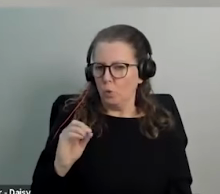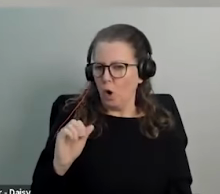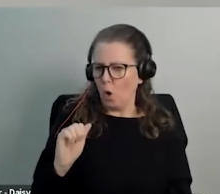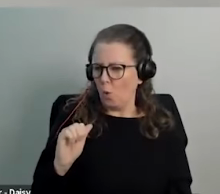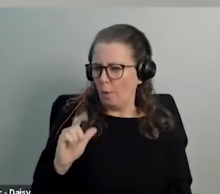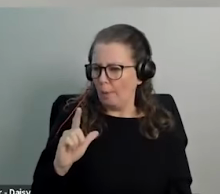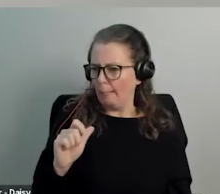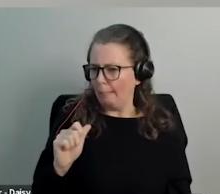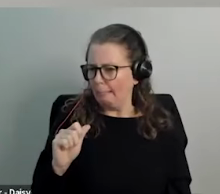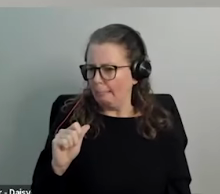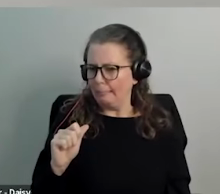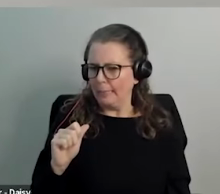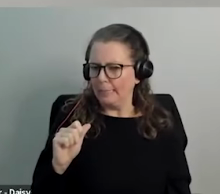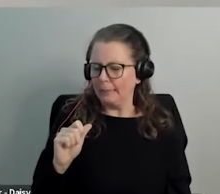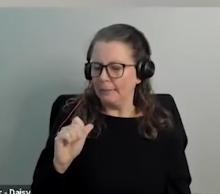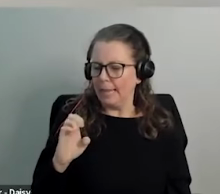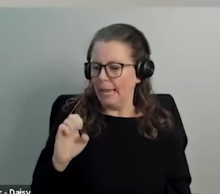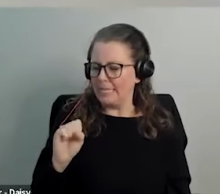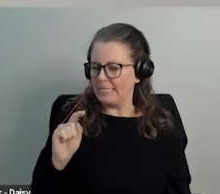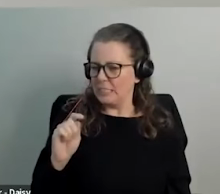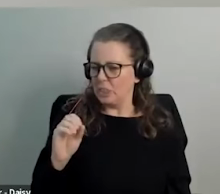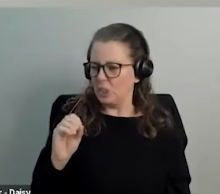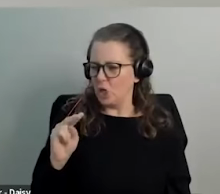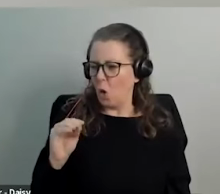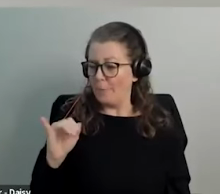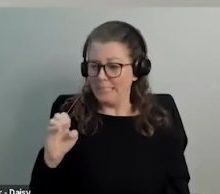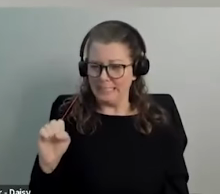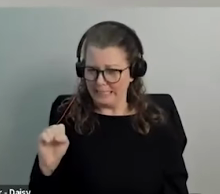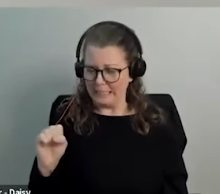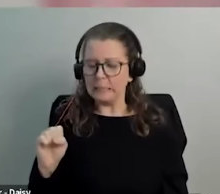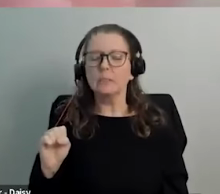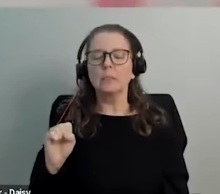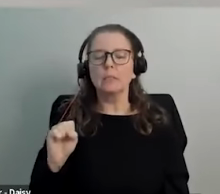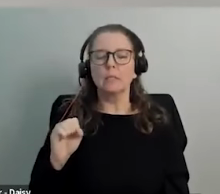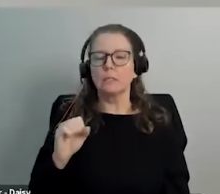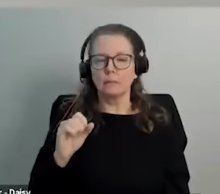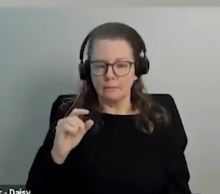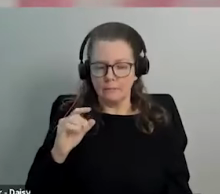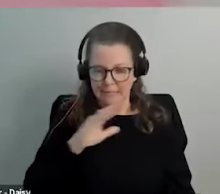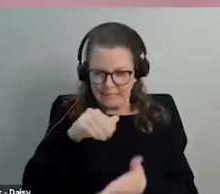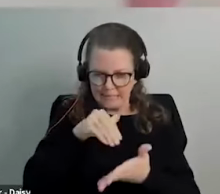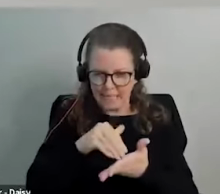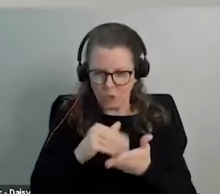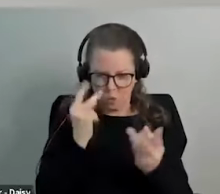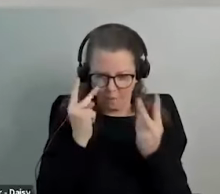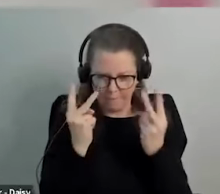with this condition, but essentially, it affects my central vision. So for me, peripherally, things are mostly intact,